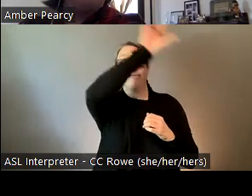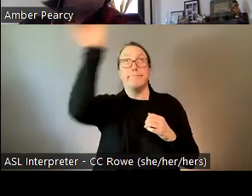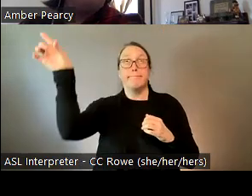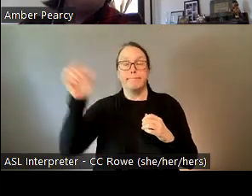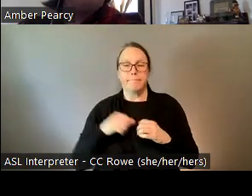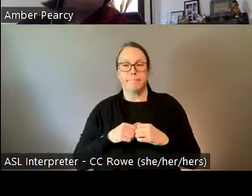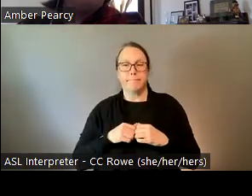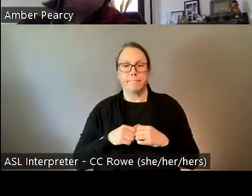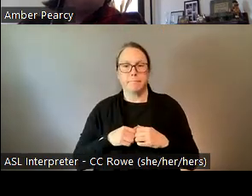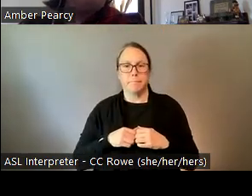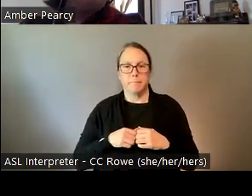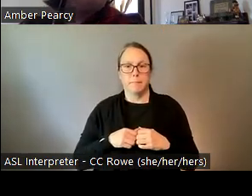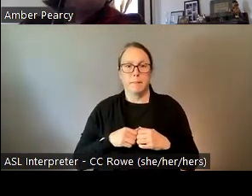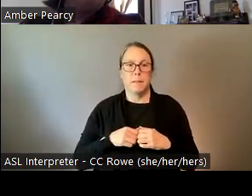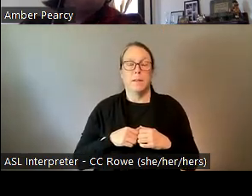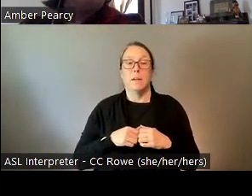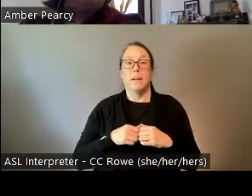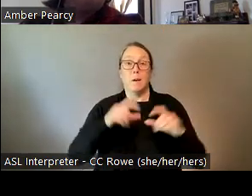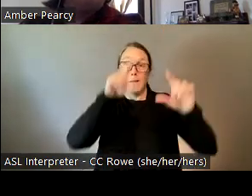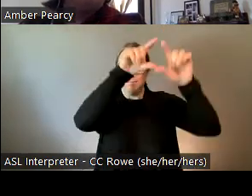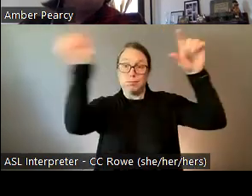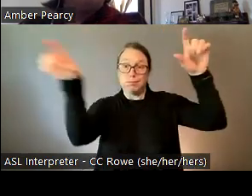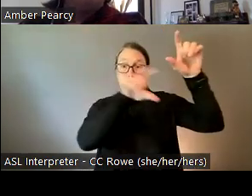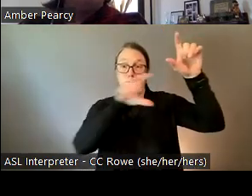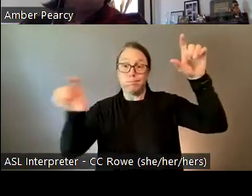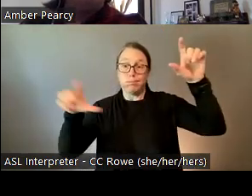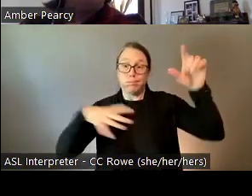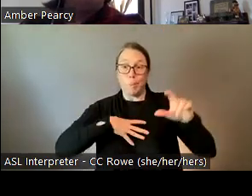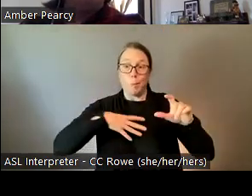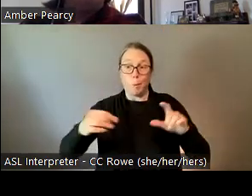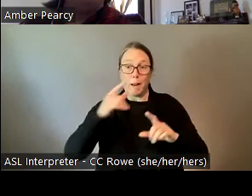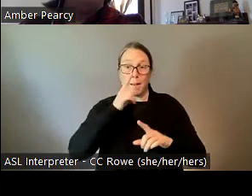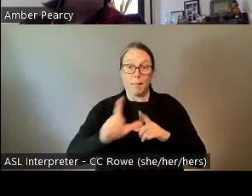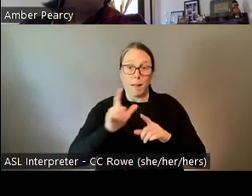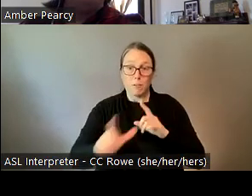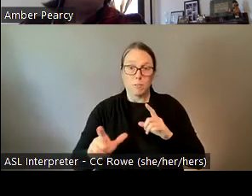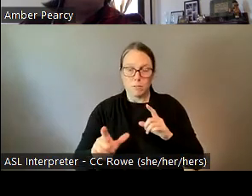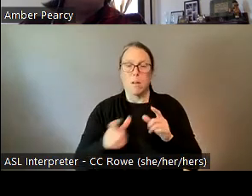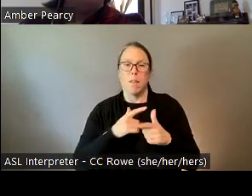and then in large white letters, and then I'm gonna open up quotes,